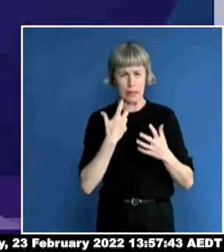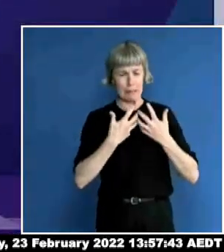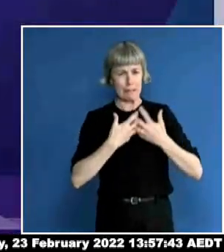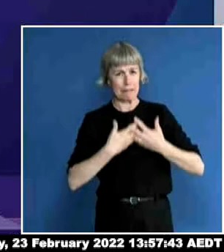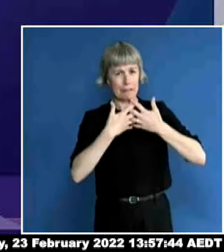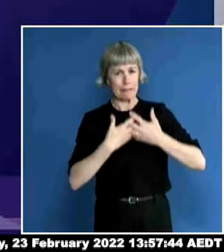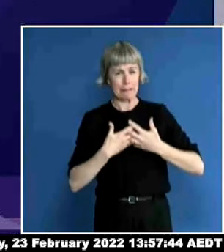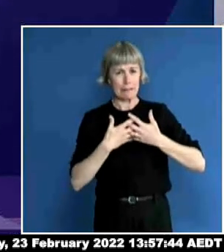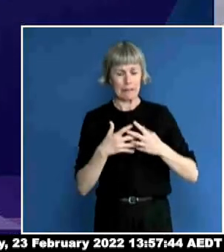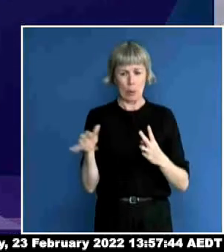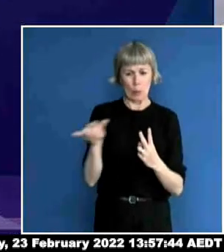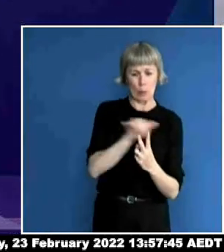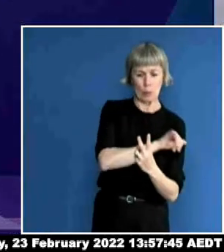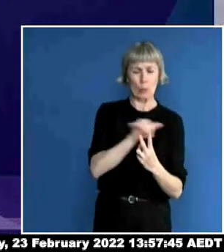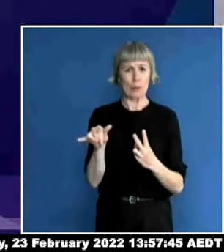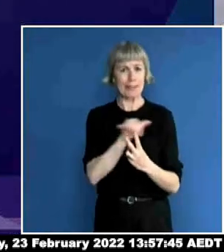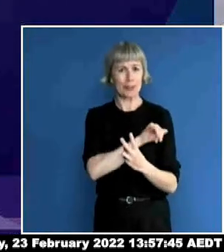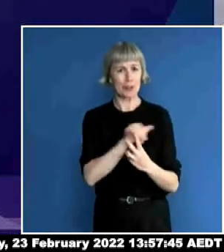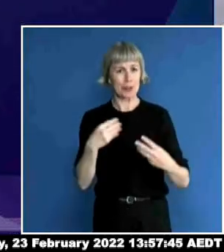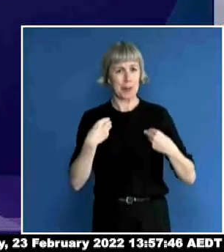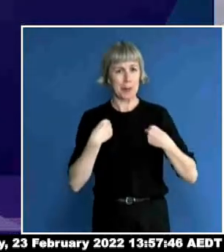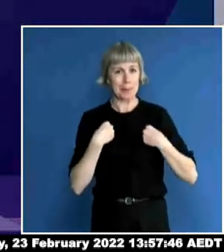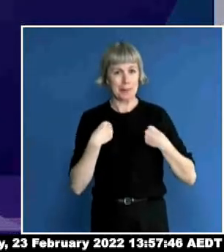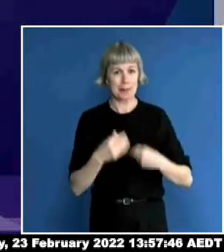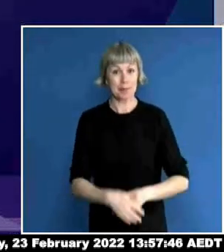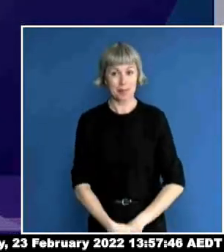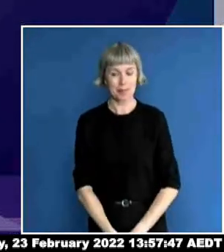That's all. MS EASTMAN: All right.